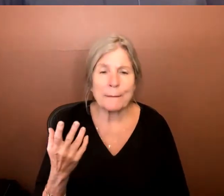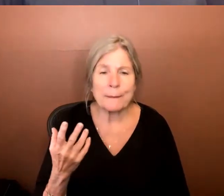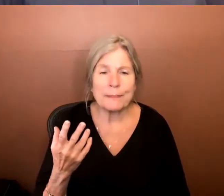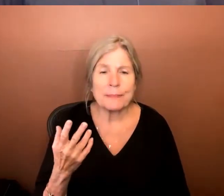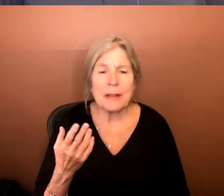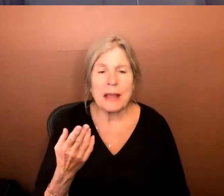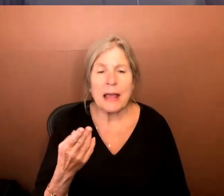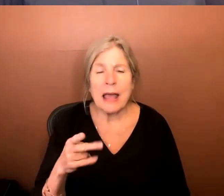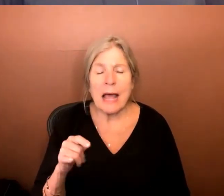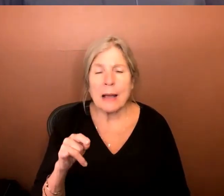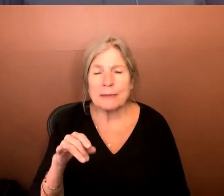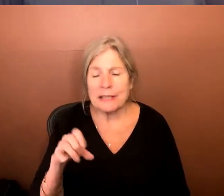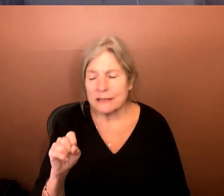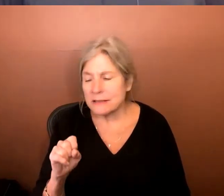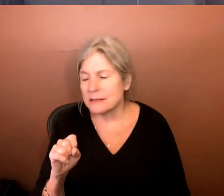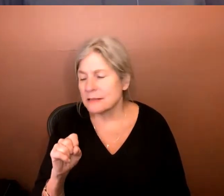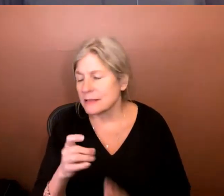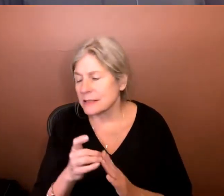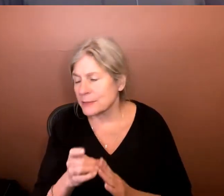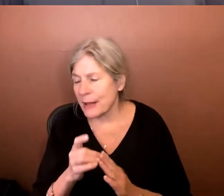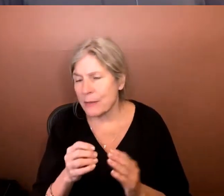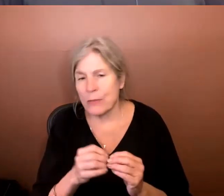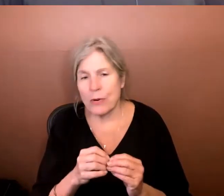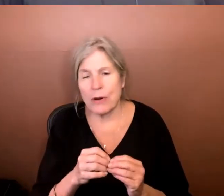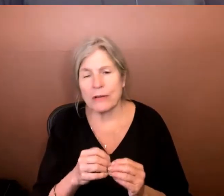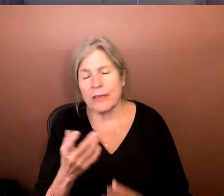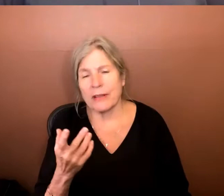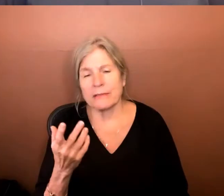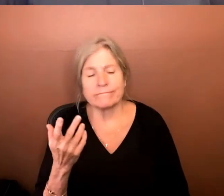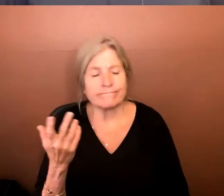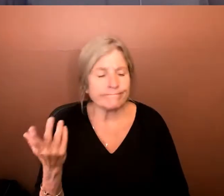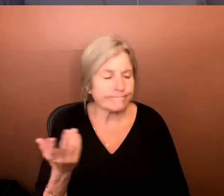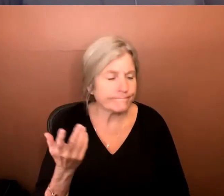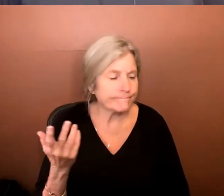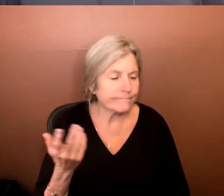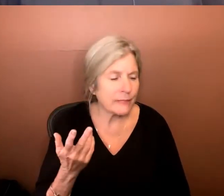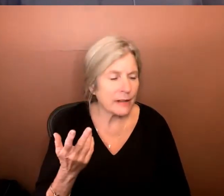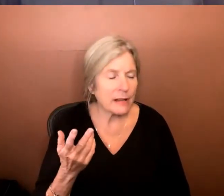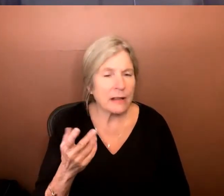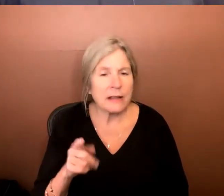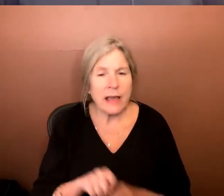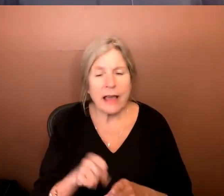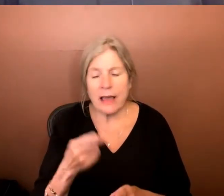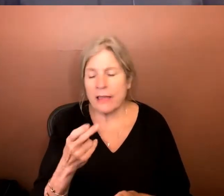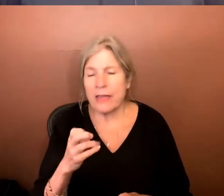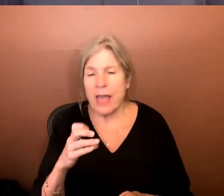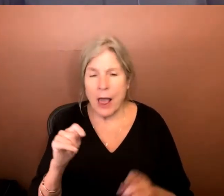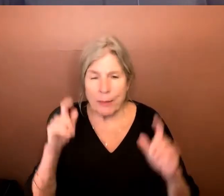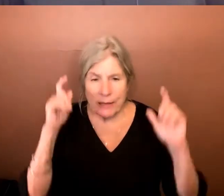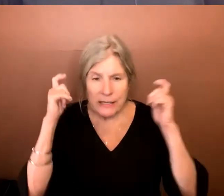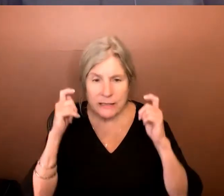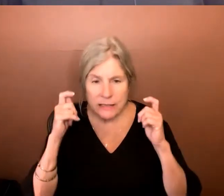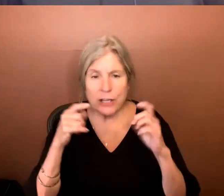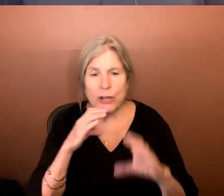displays are more of the kind we're thinking about with the helmet display where you are communicating with another part of